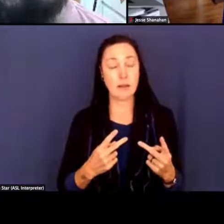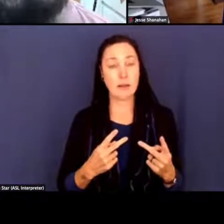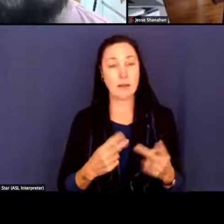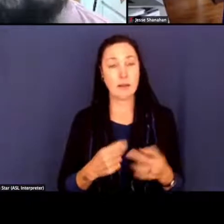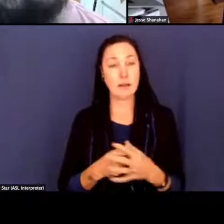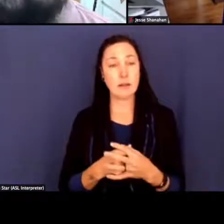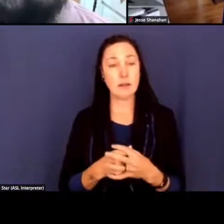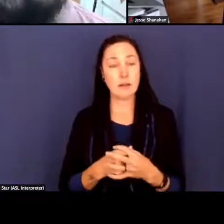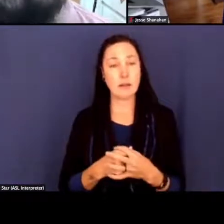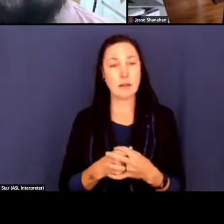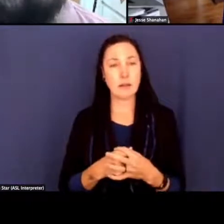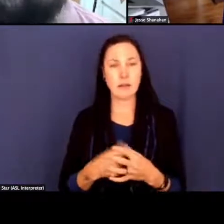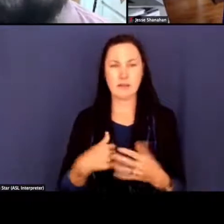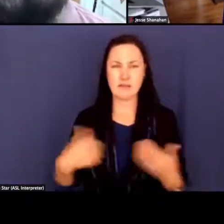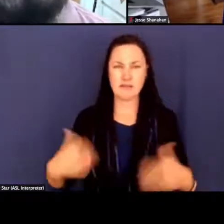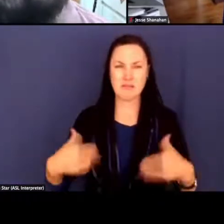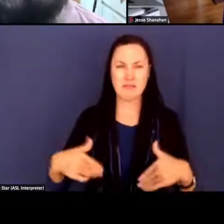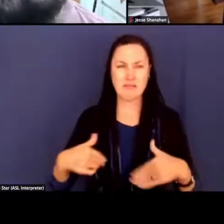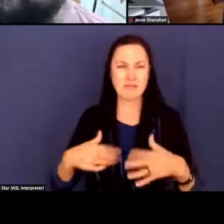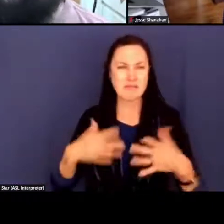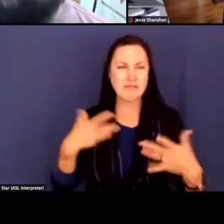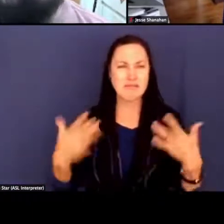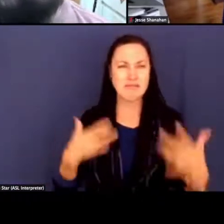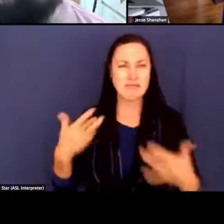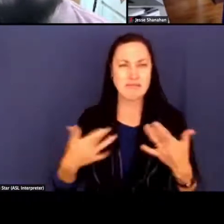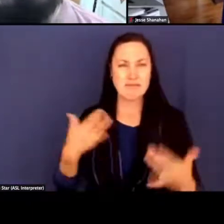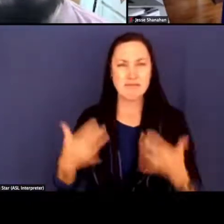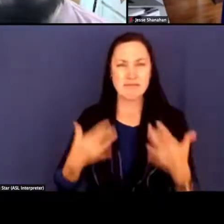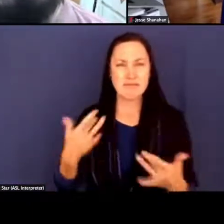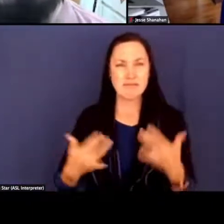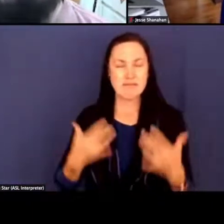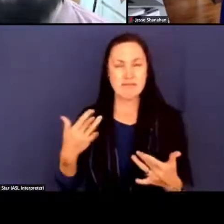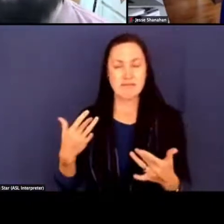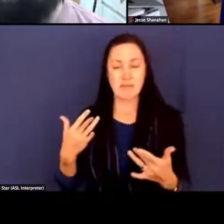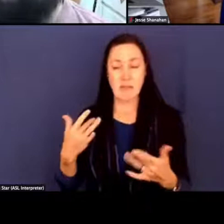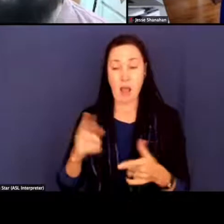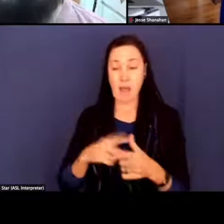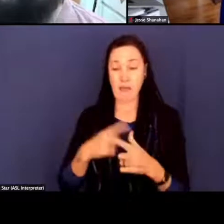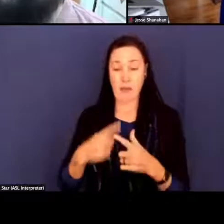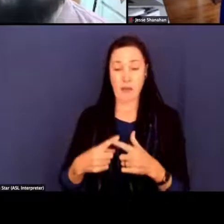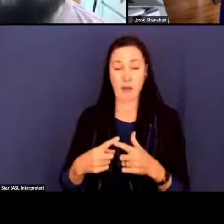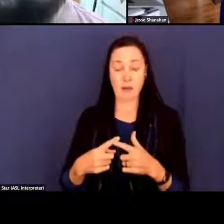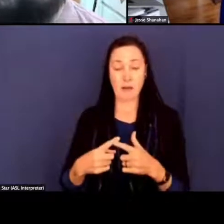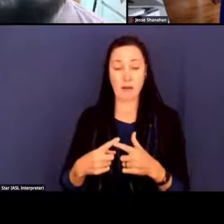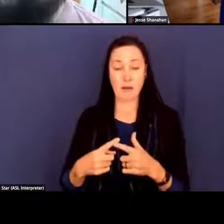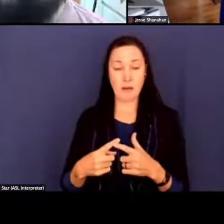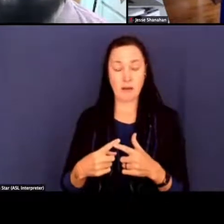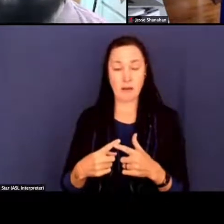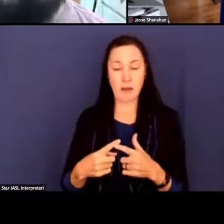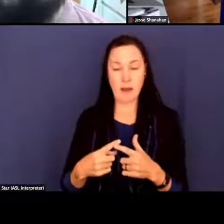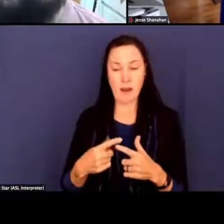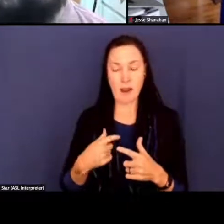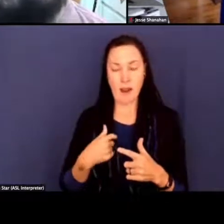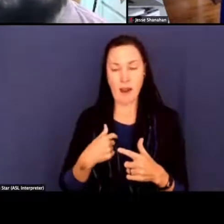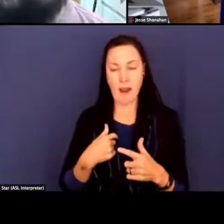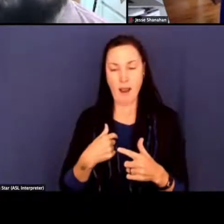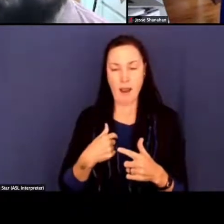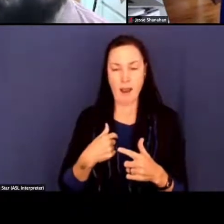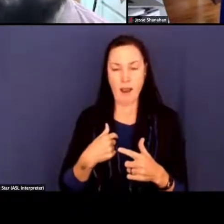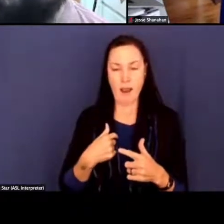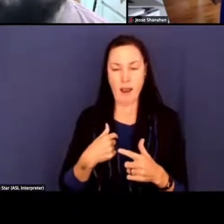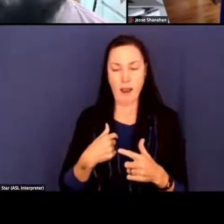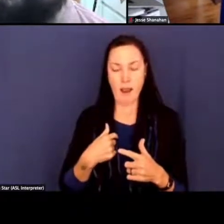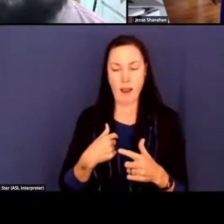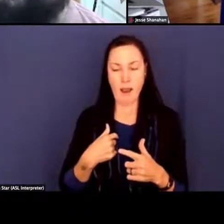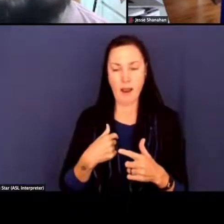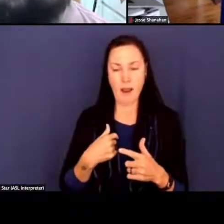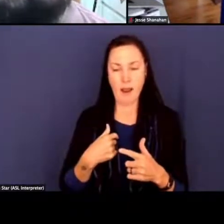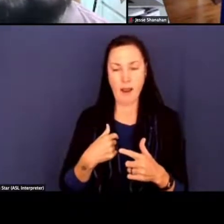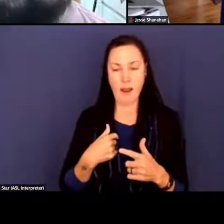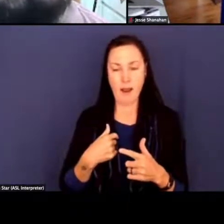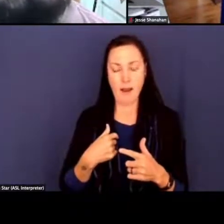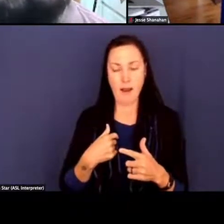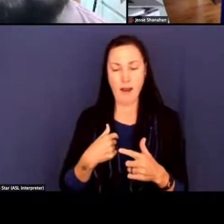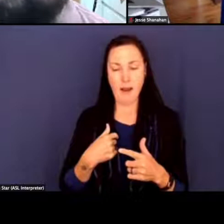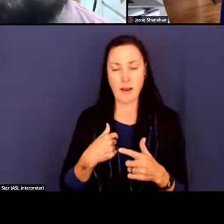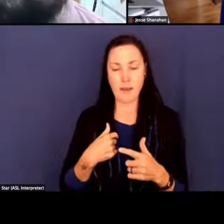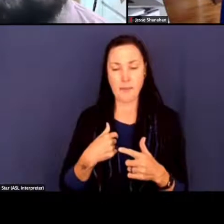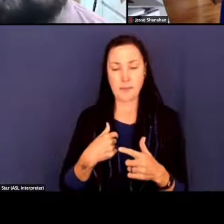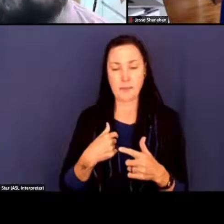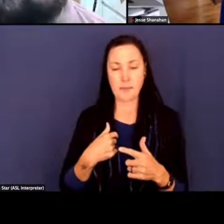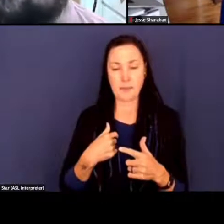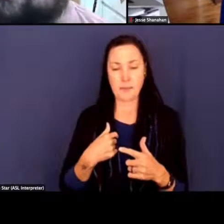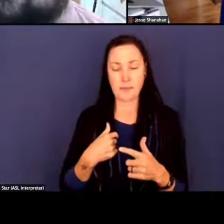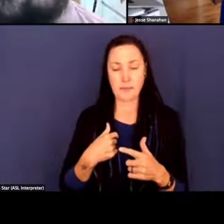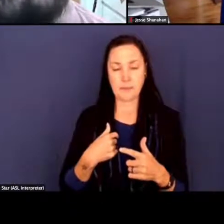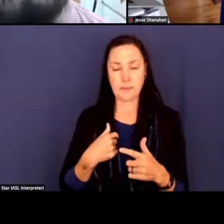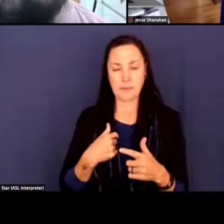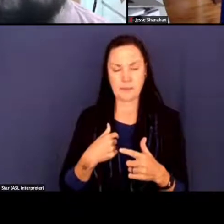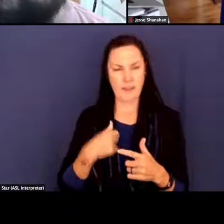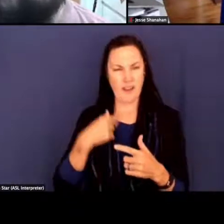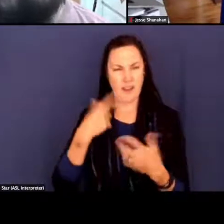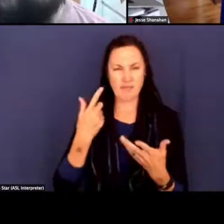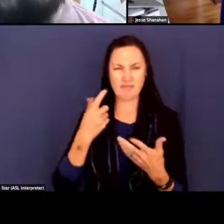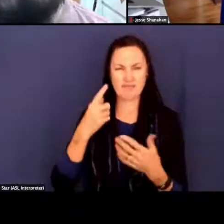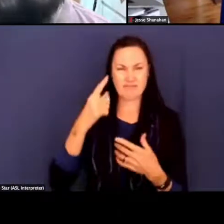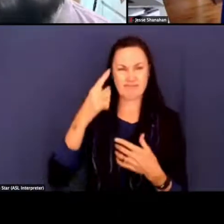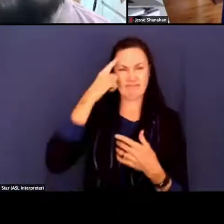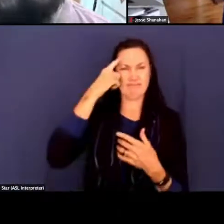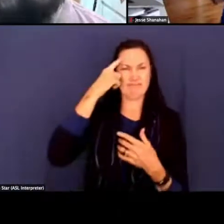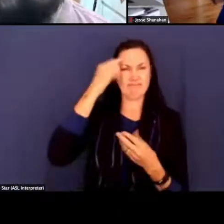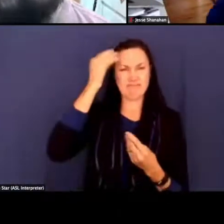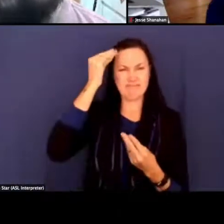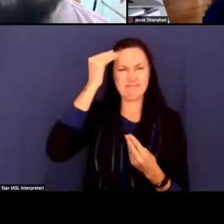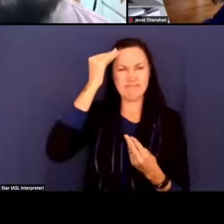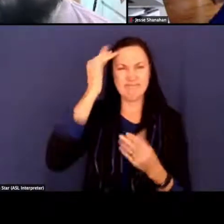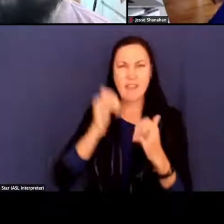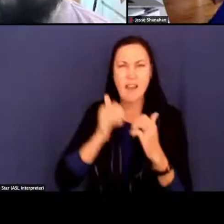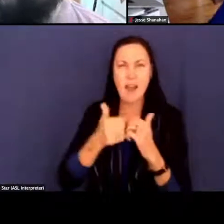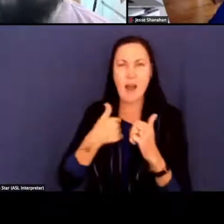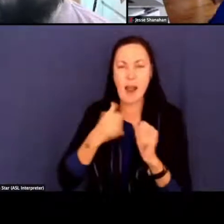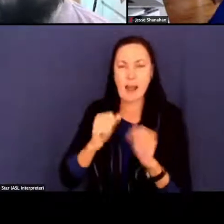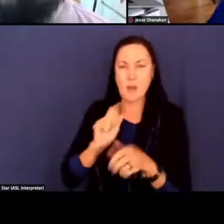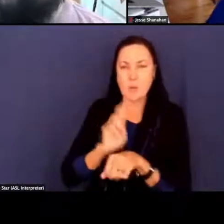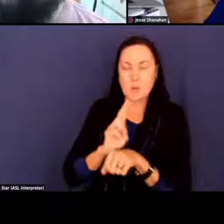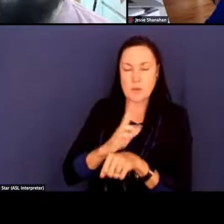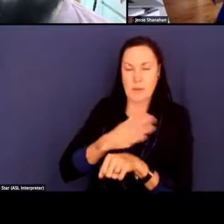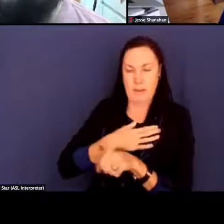I was just so supercharged and then I just thought how can I use my skills in the tech field to